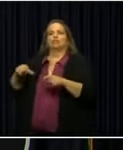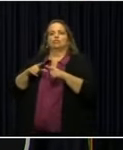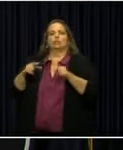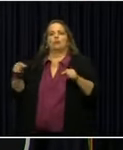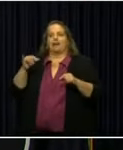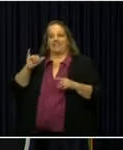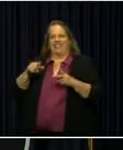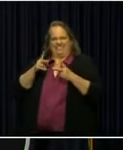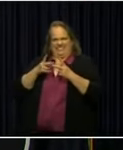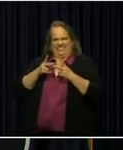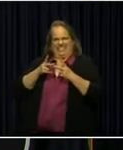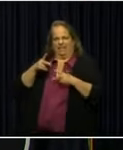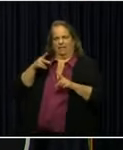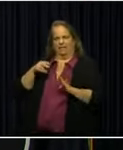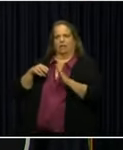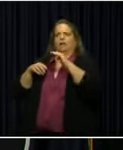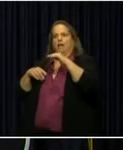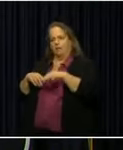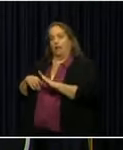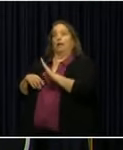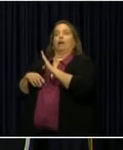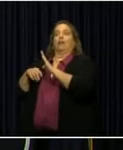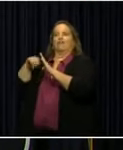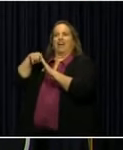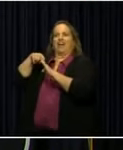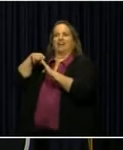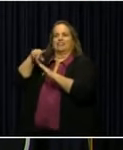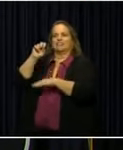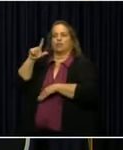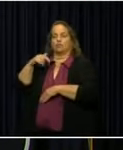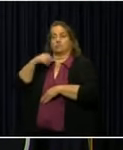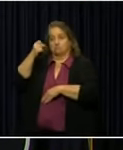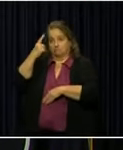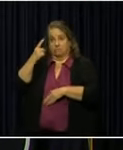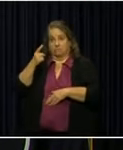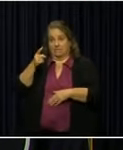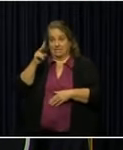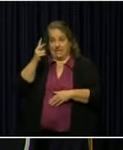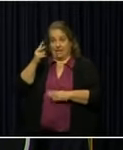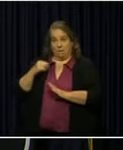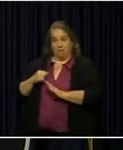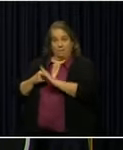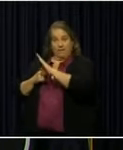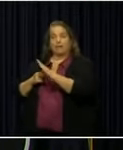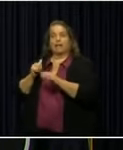ARE OTHER TREATMENTS THAT ARE SHOWING MORE SIGNS OF SUCCESS. SO WE HAVE TO BE HOPEFUL THAT